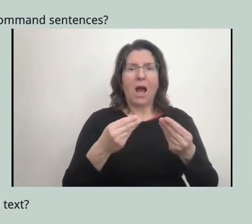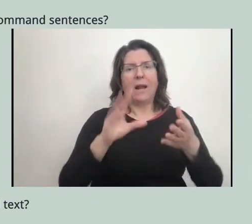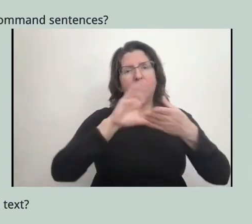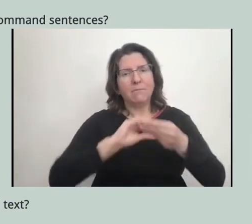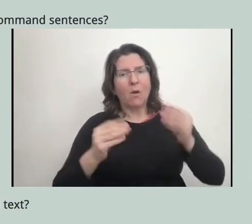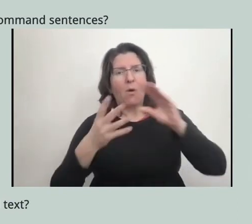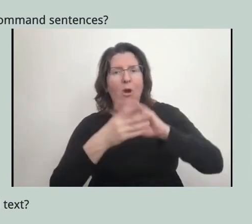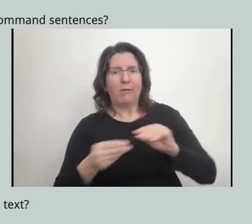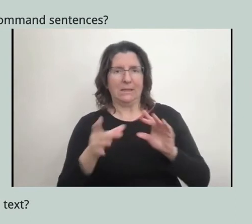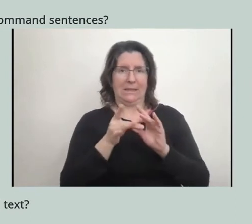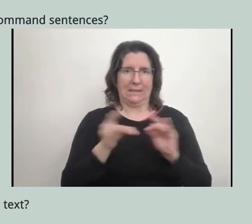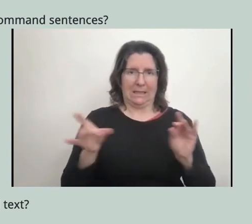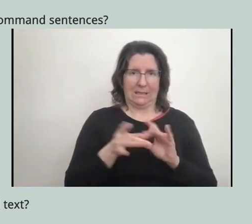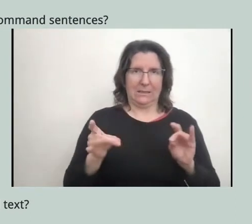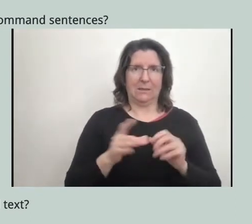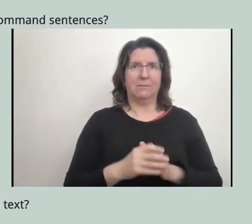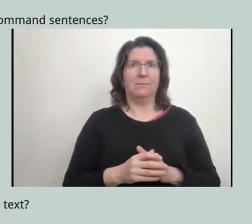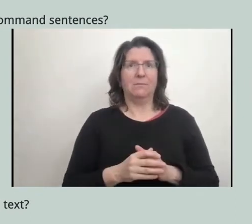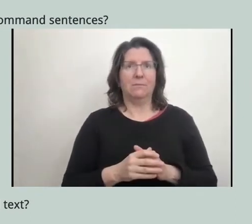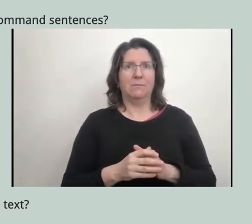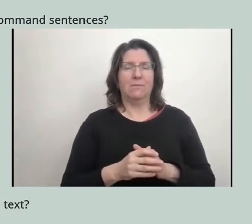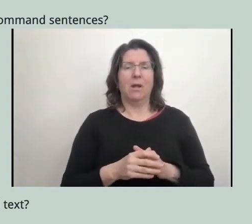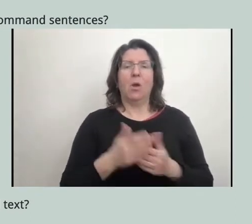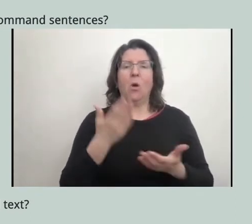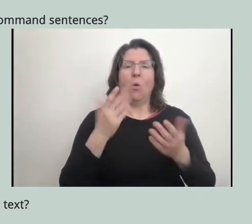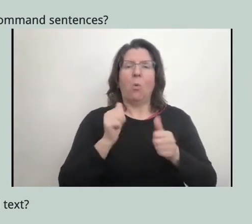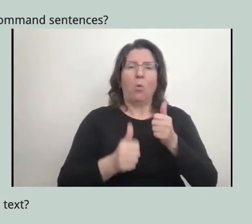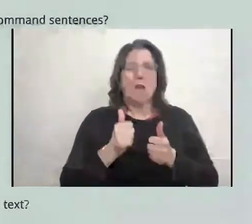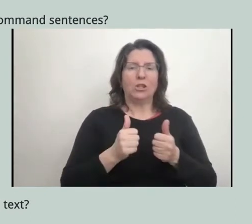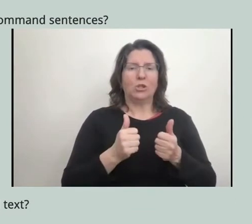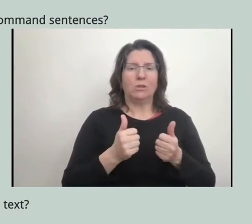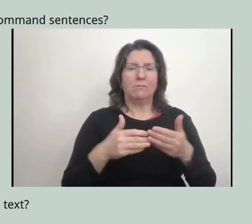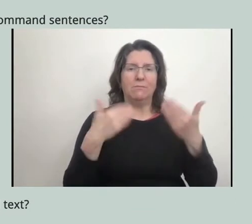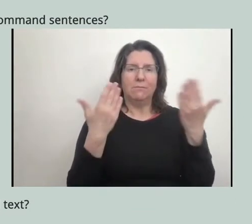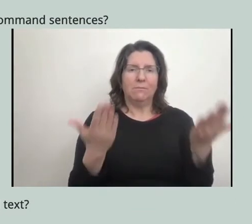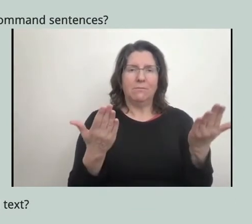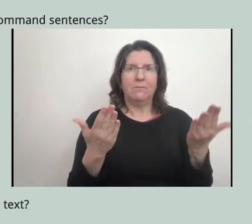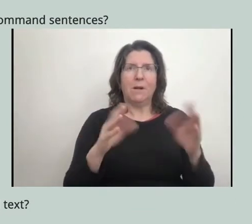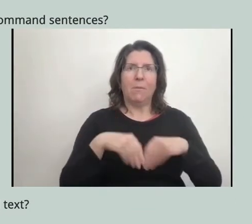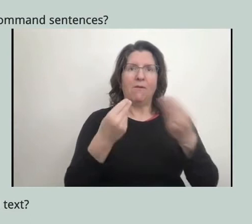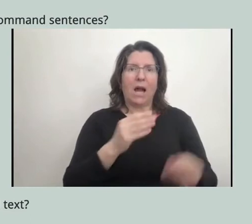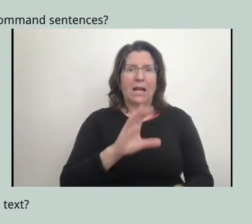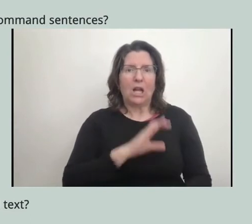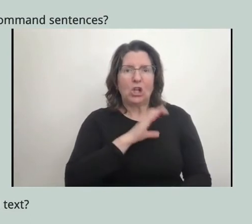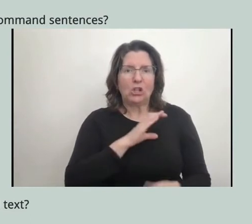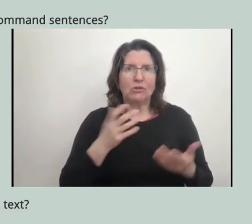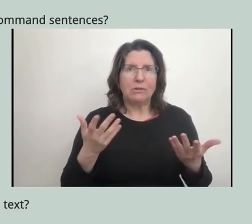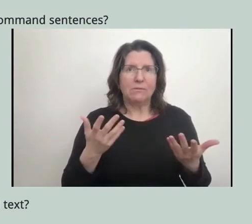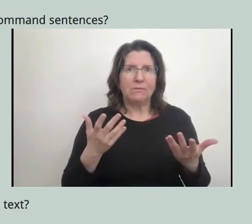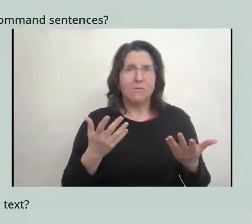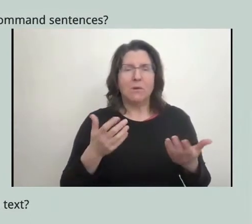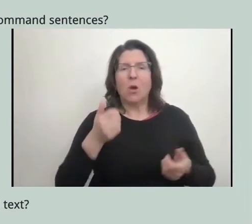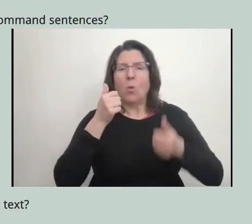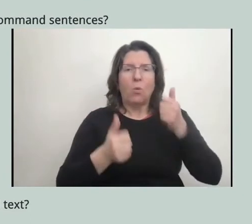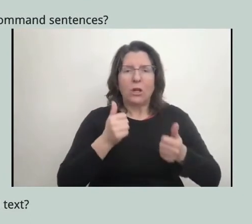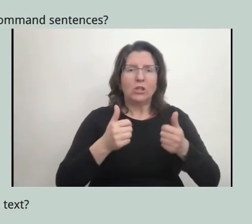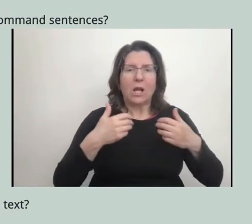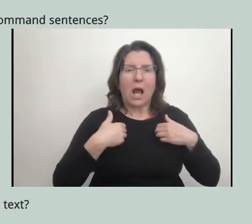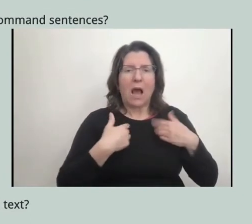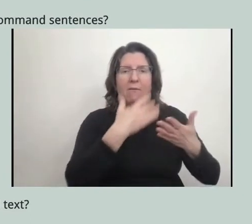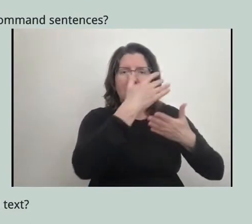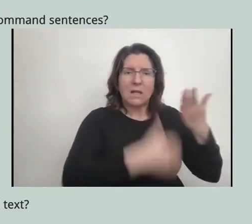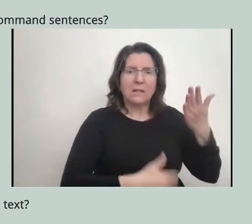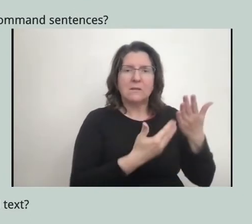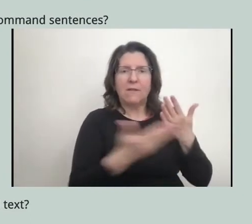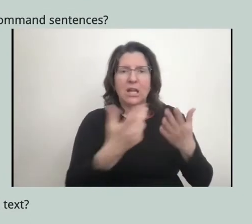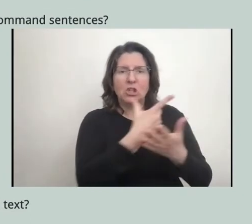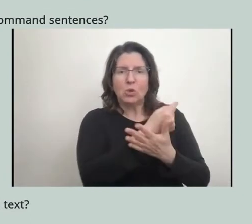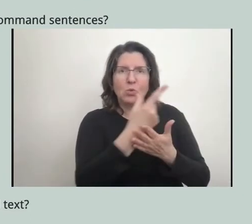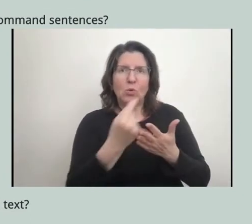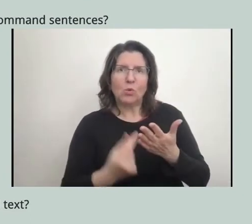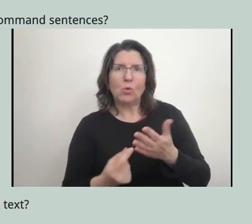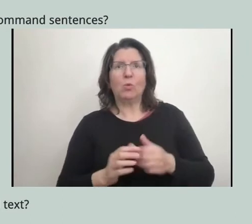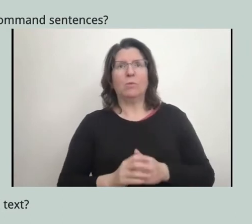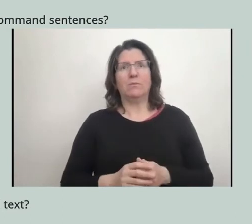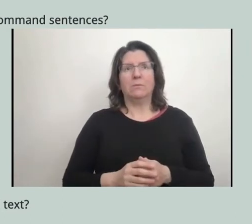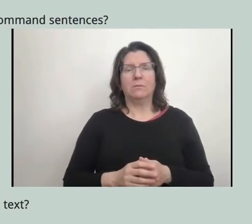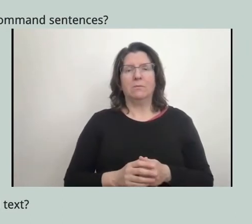Which text has narrative sentences? Which text has conversations, characters, lists?